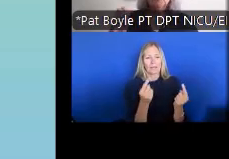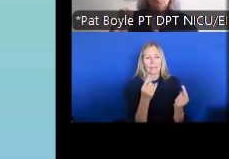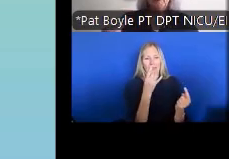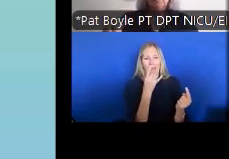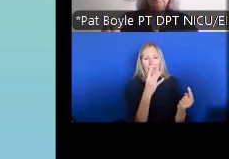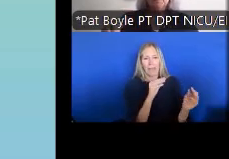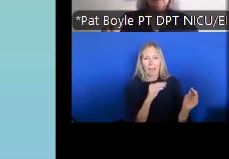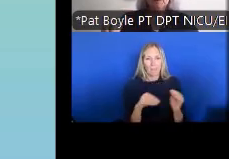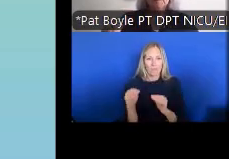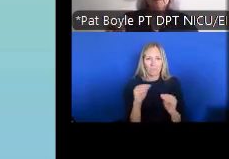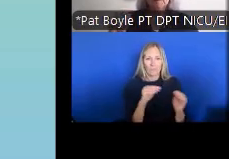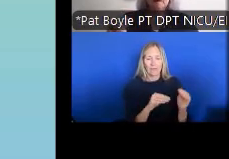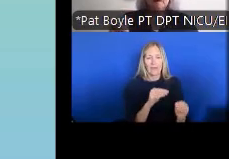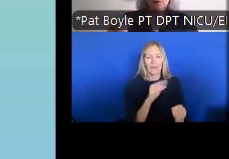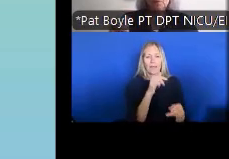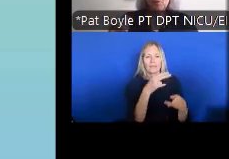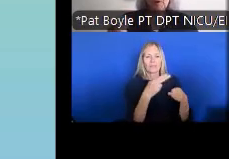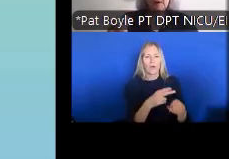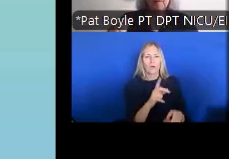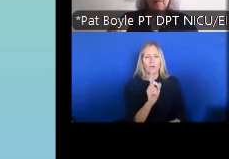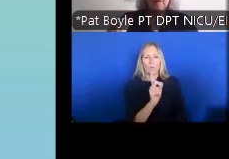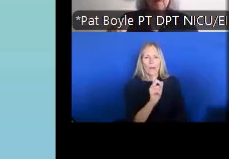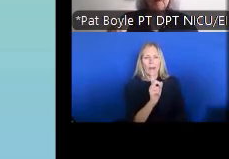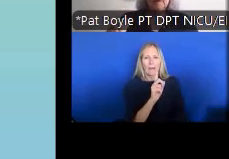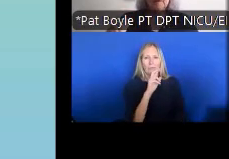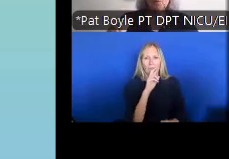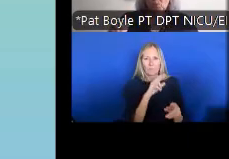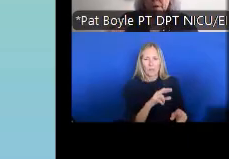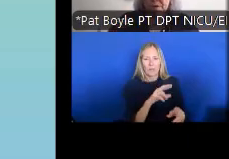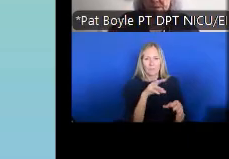the where response in that newborn infant. It's where is